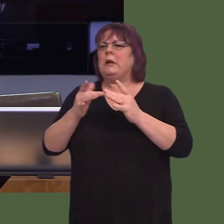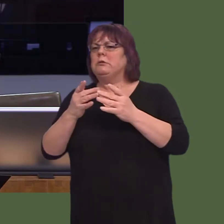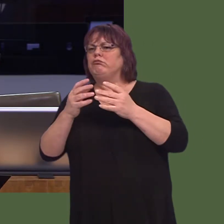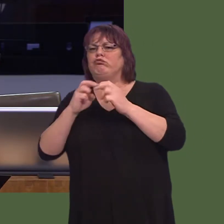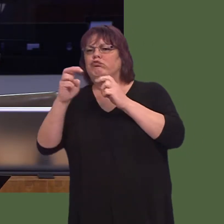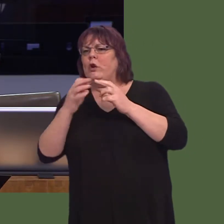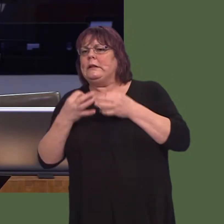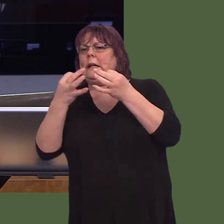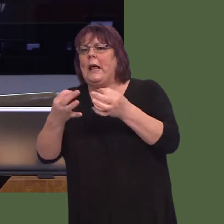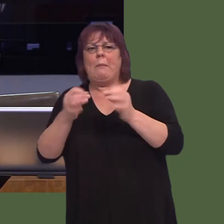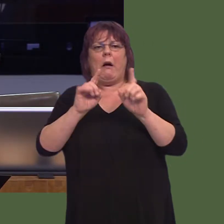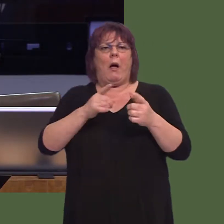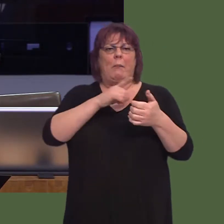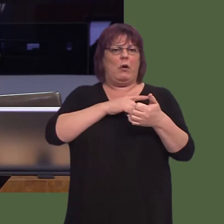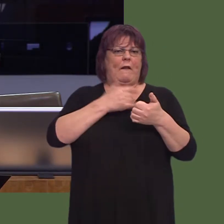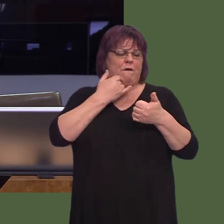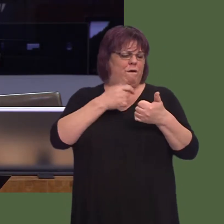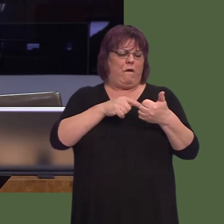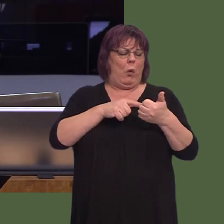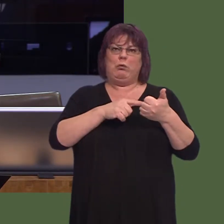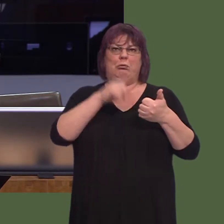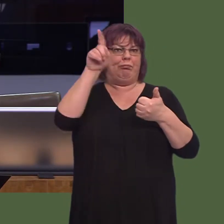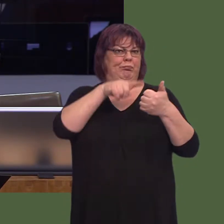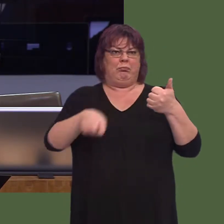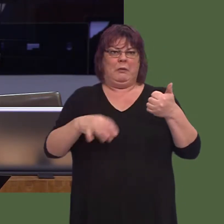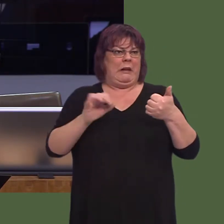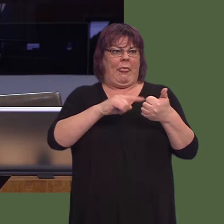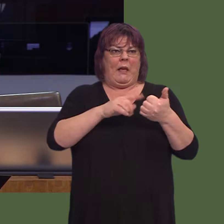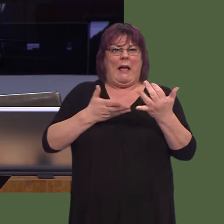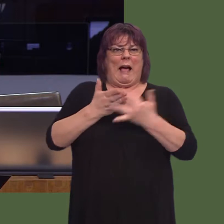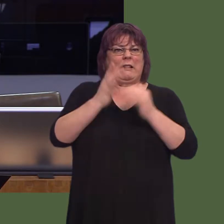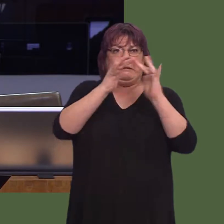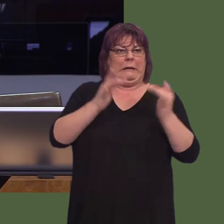which couldn't be done in this particular instance because there was no mobile coverage at the bus stop at which he was waiting for the bus.